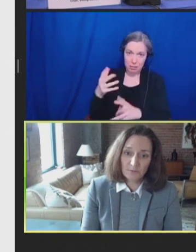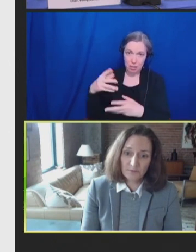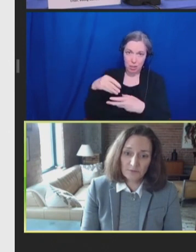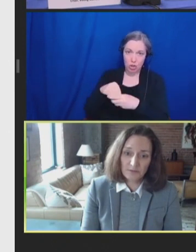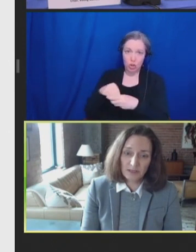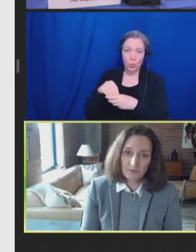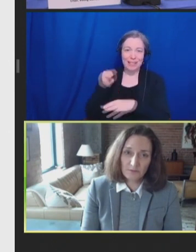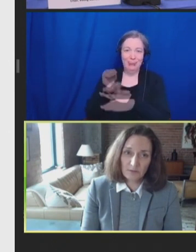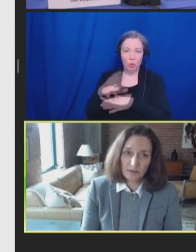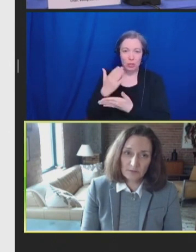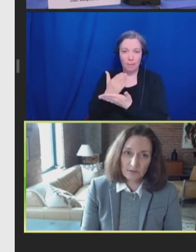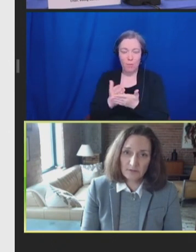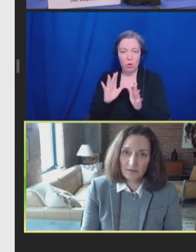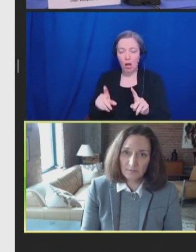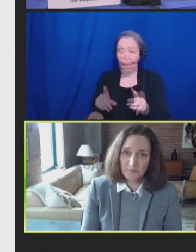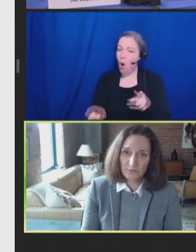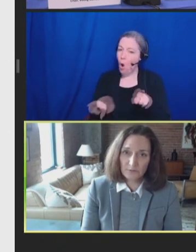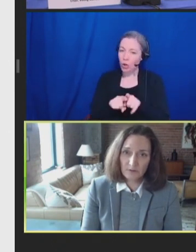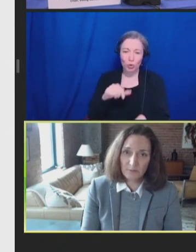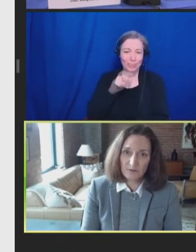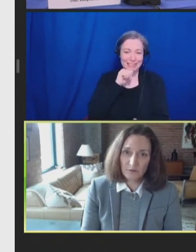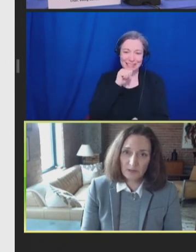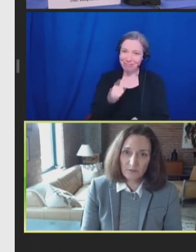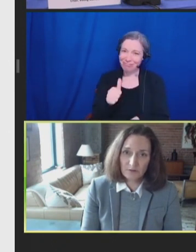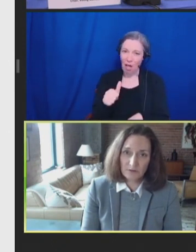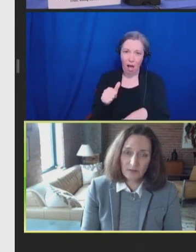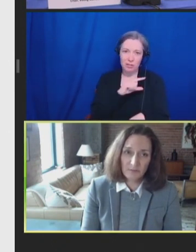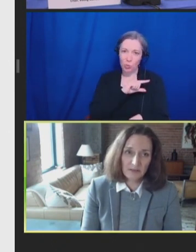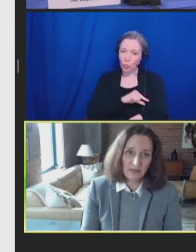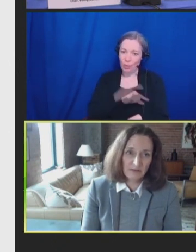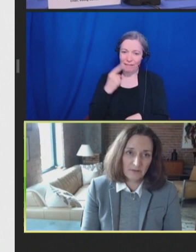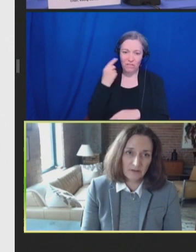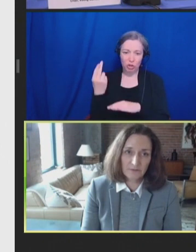be eligible for standalone counseling for those families who may wish to come in and